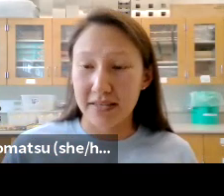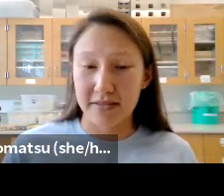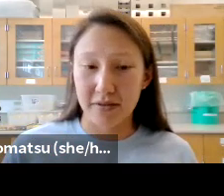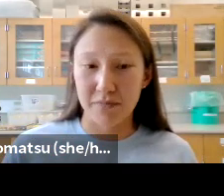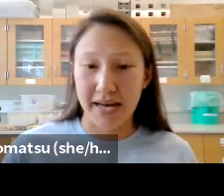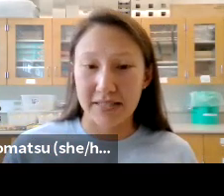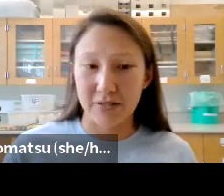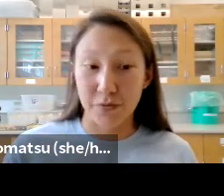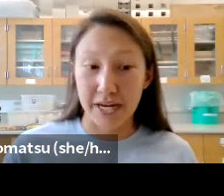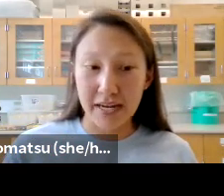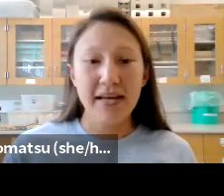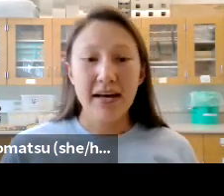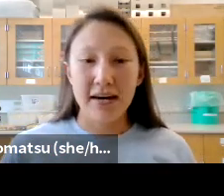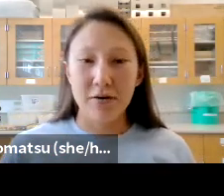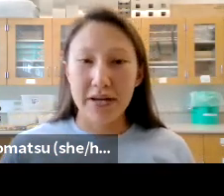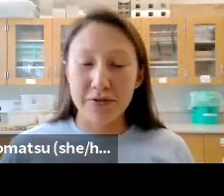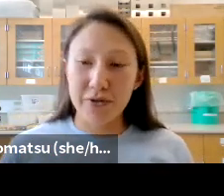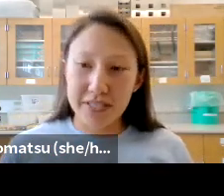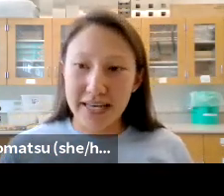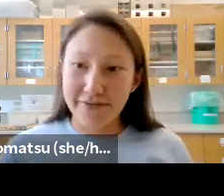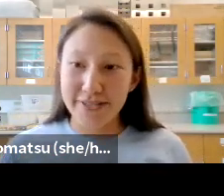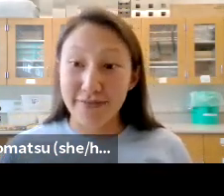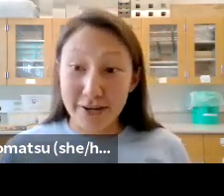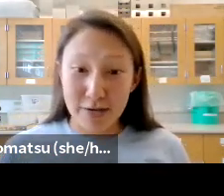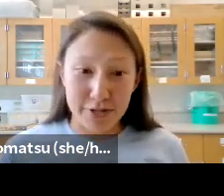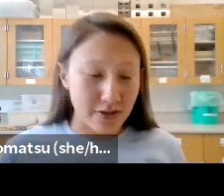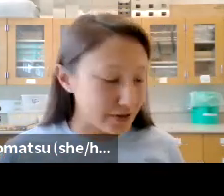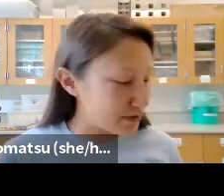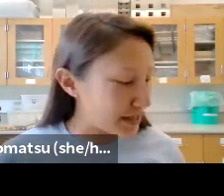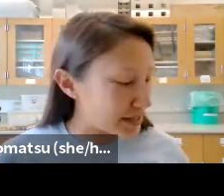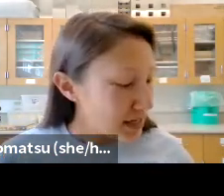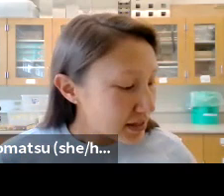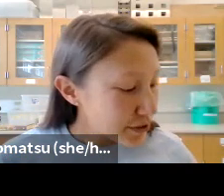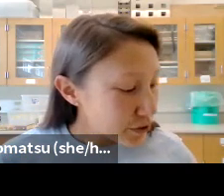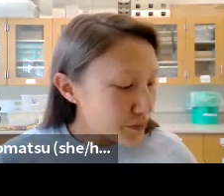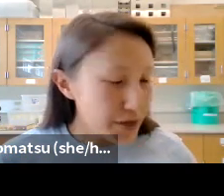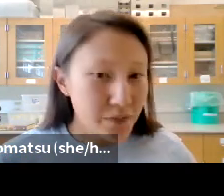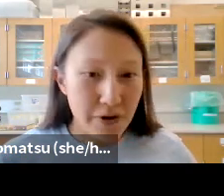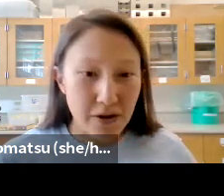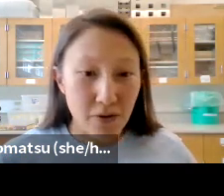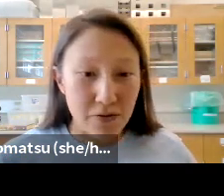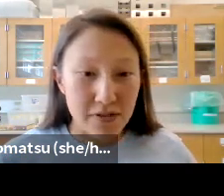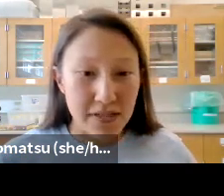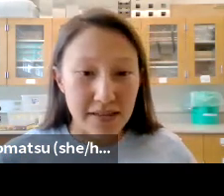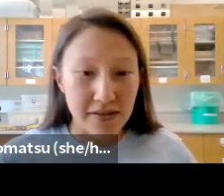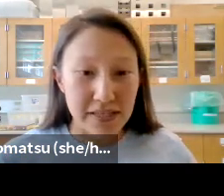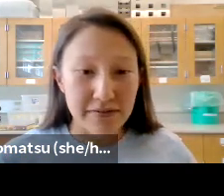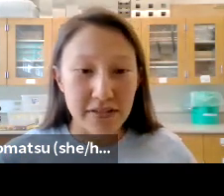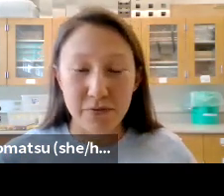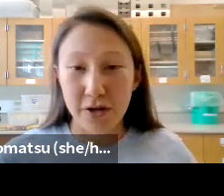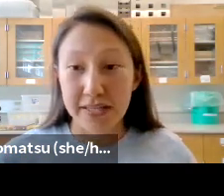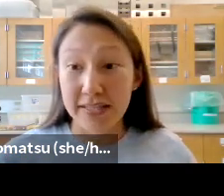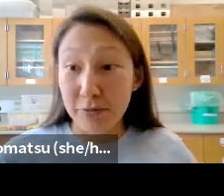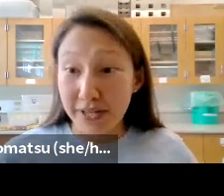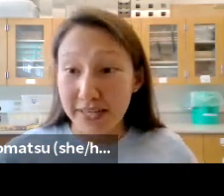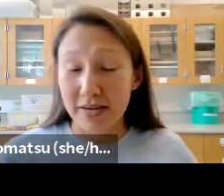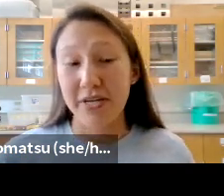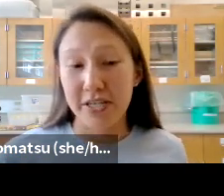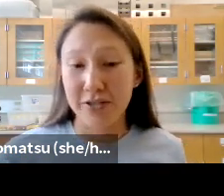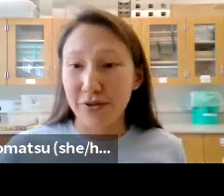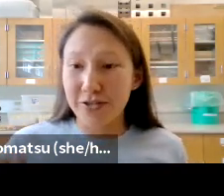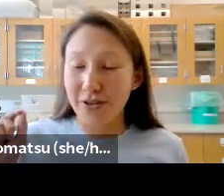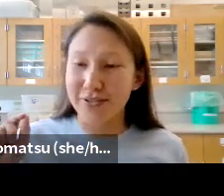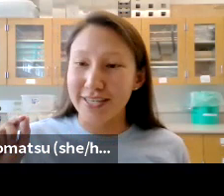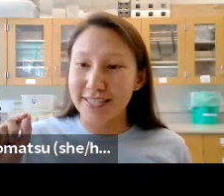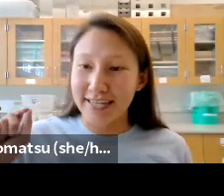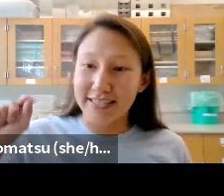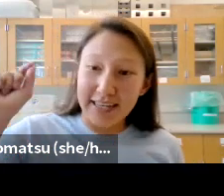Kim Komatsu (she/her): this this past Spring, and so we see evidence of their damage on the leaves by these little pinpoint holes in the leaves we call it stippling damage and so these are those insects